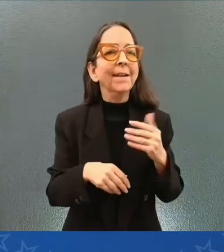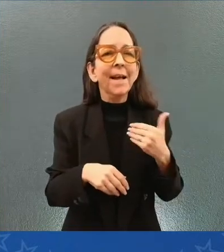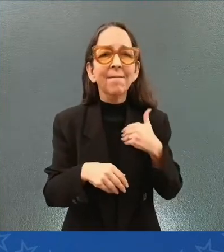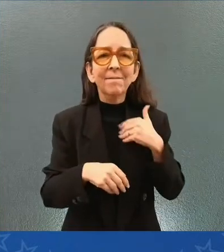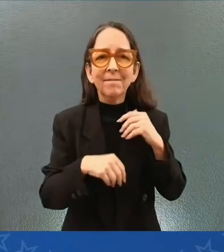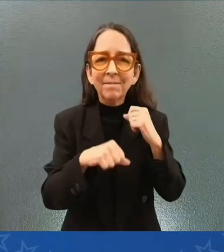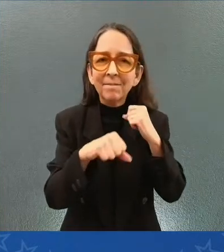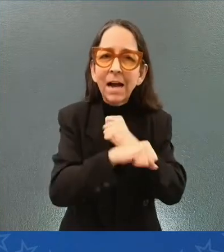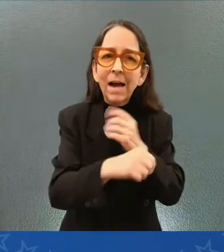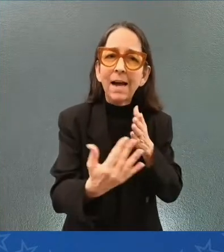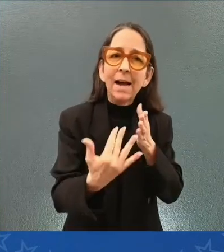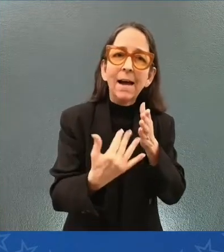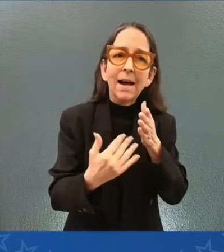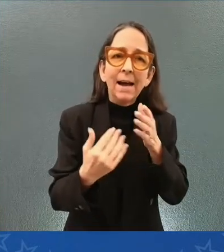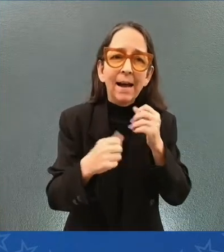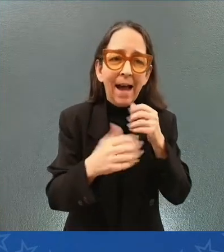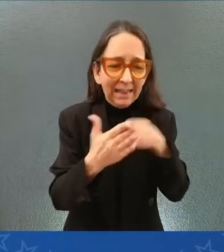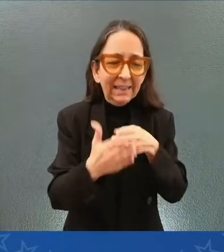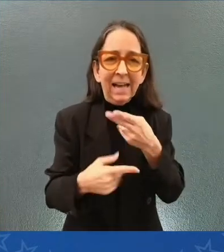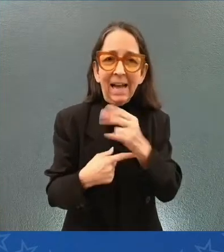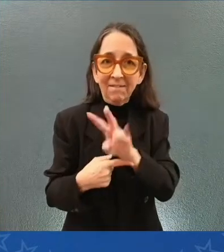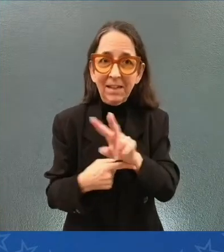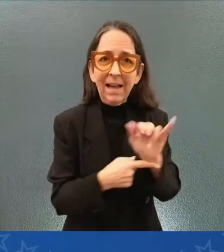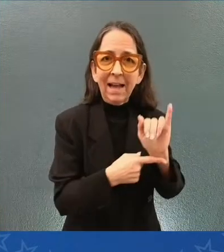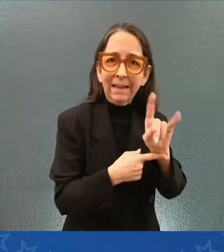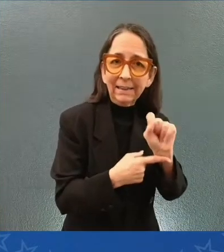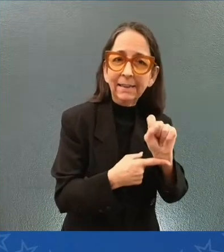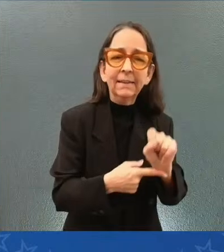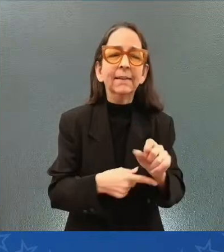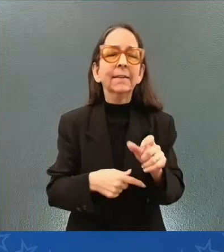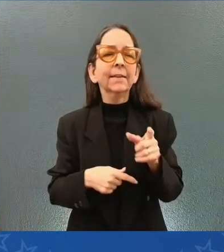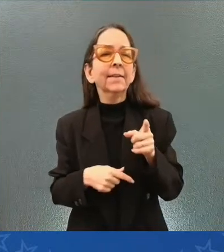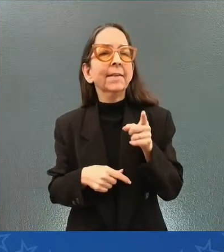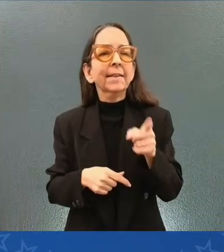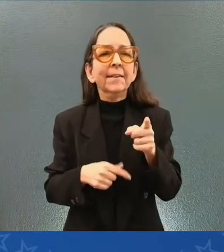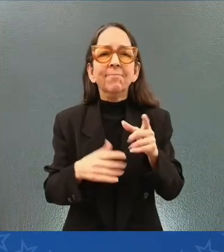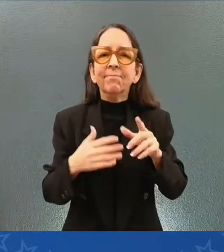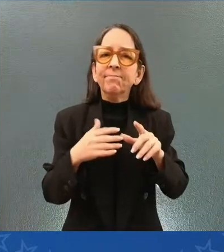for all make him a key figure in our nation's story of freedom.